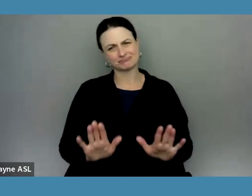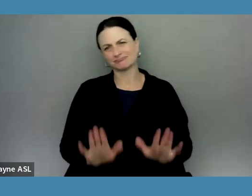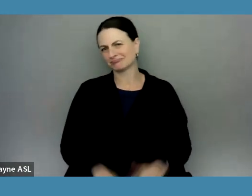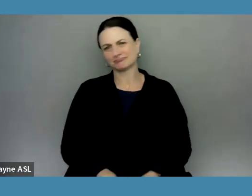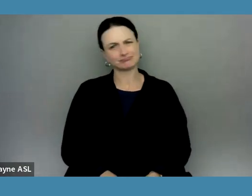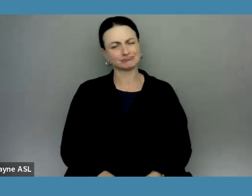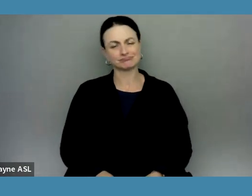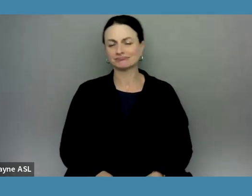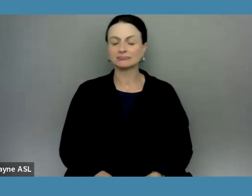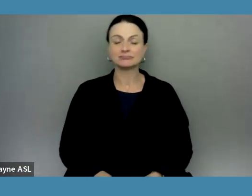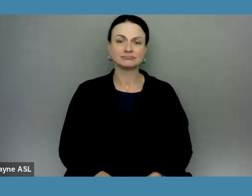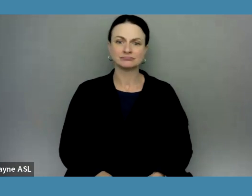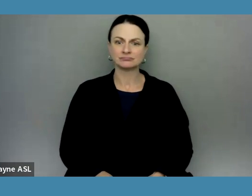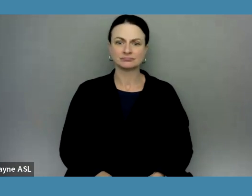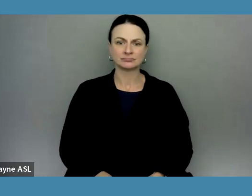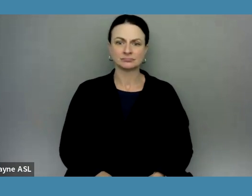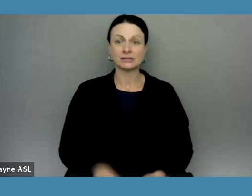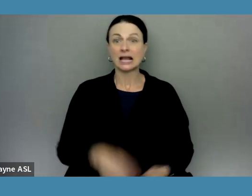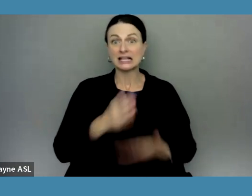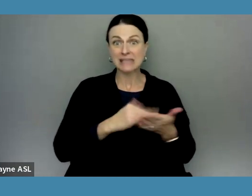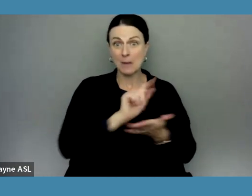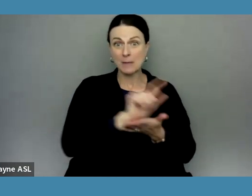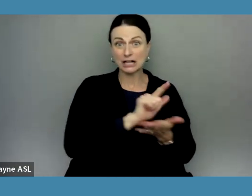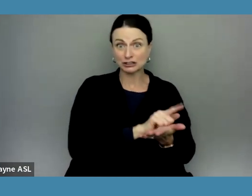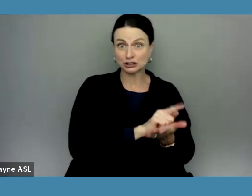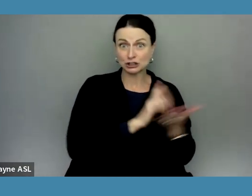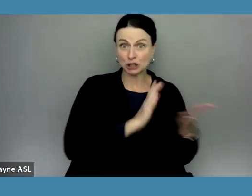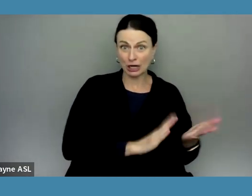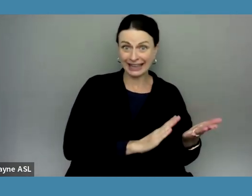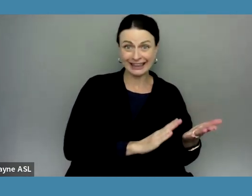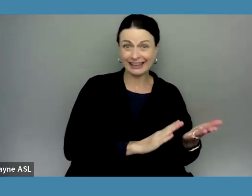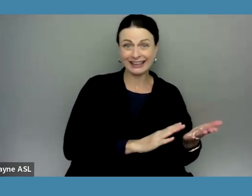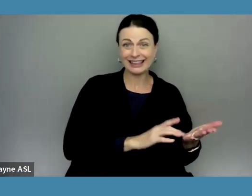Even some of the attorneys that are representing people in fair hearings